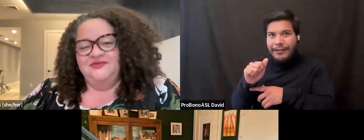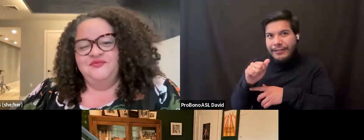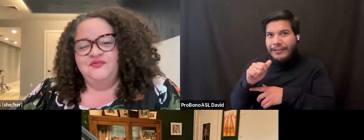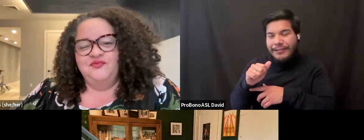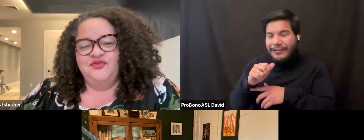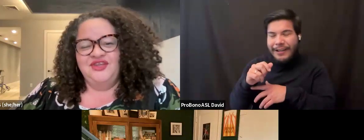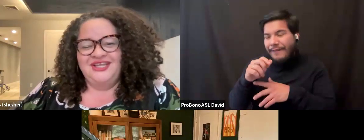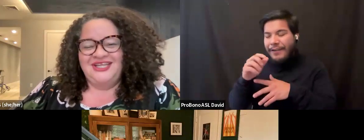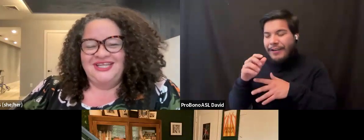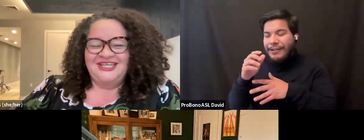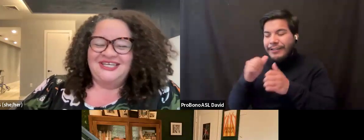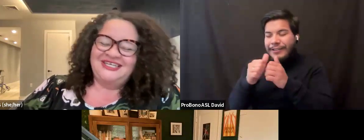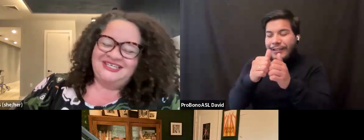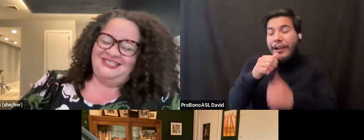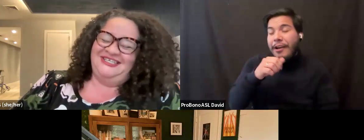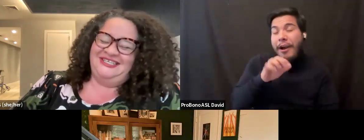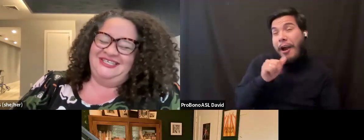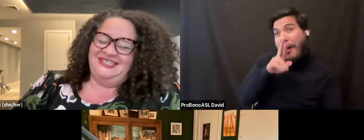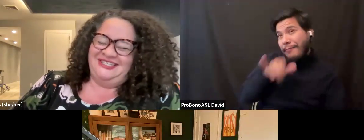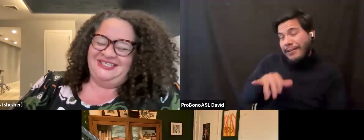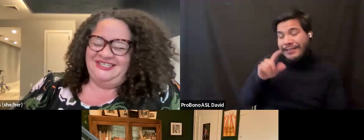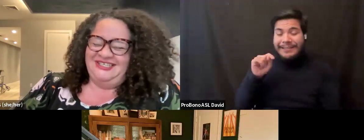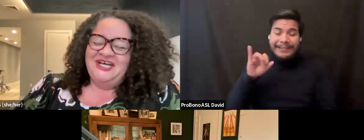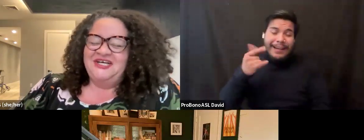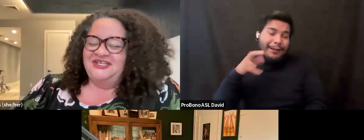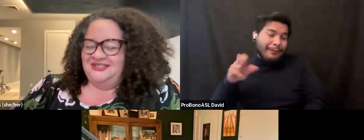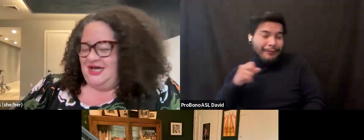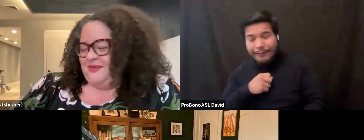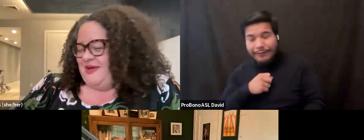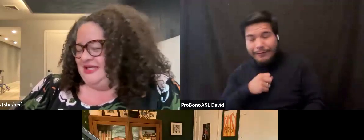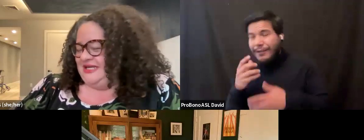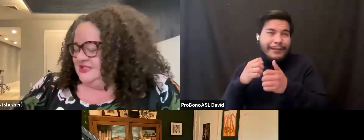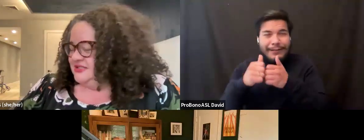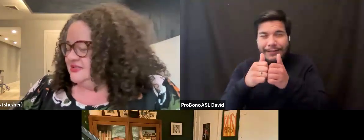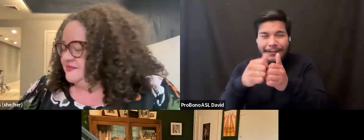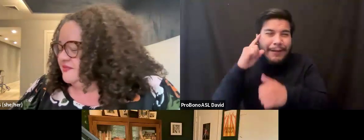Totally. That's right. That's right. No couple of belly. Dancers.